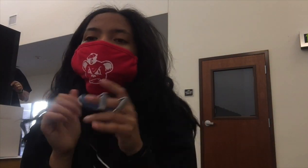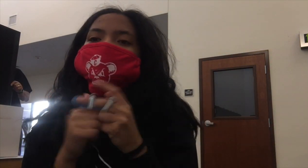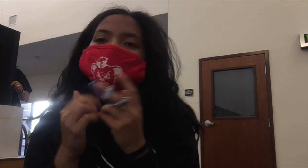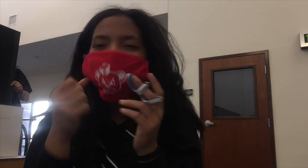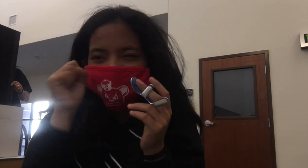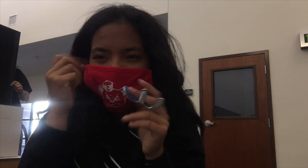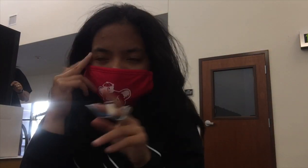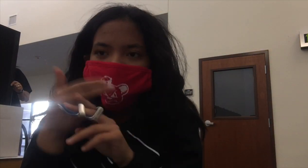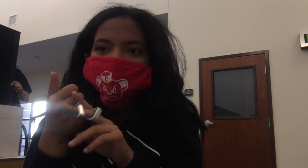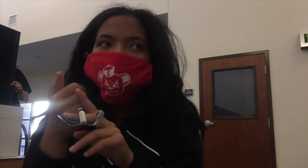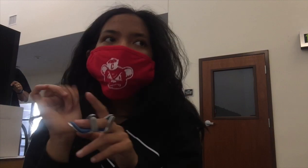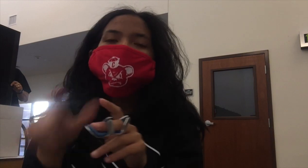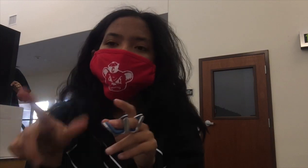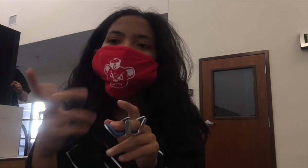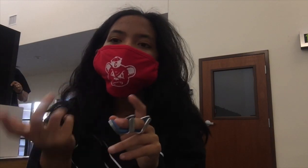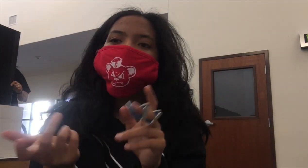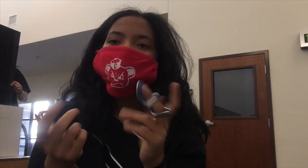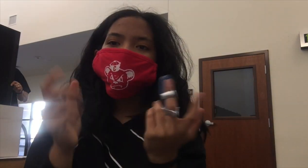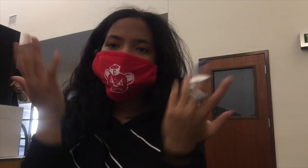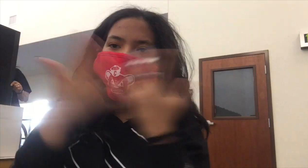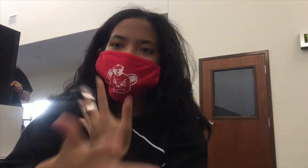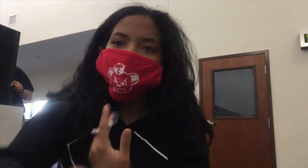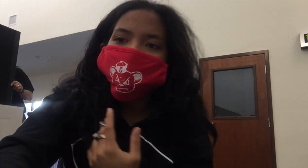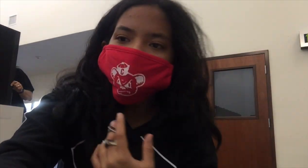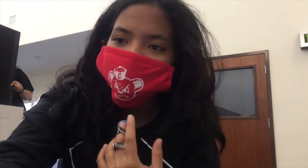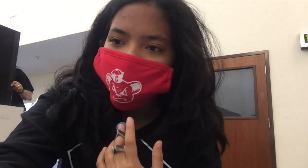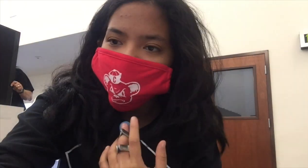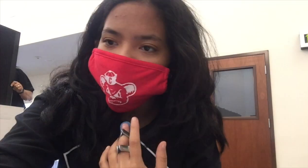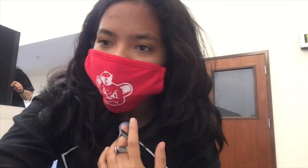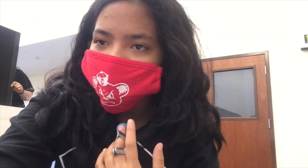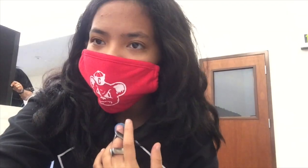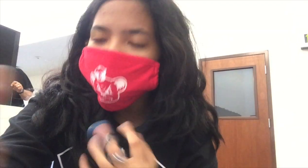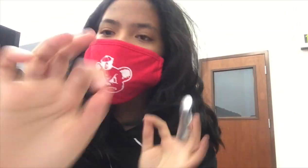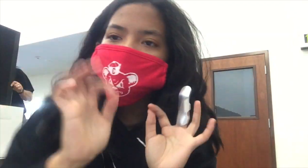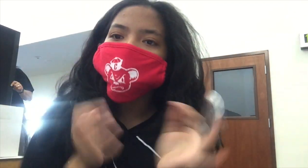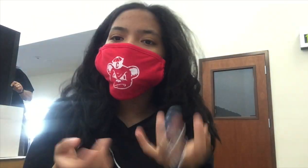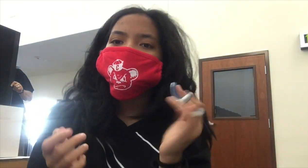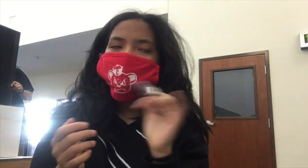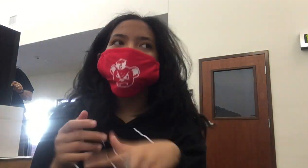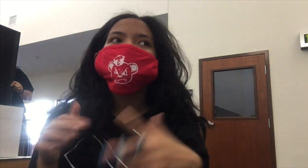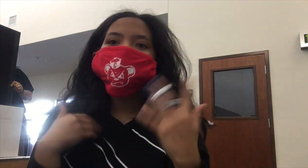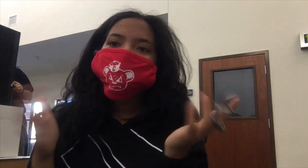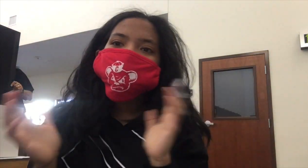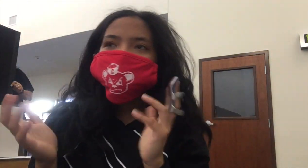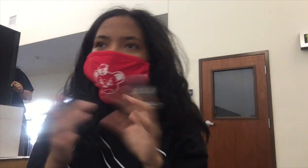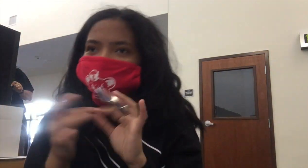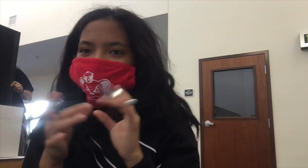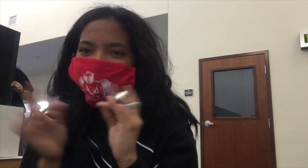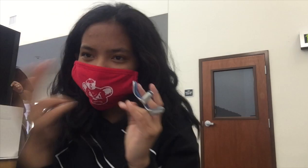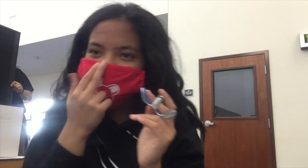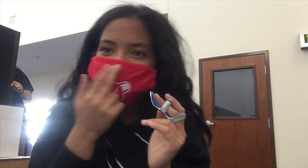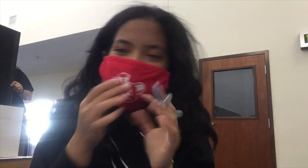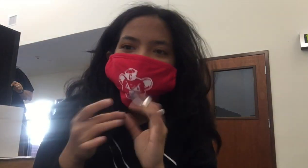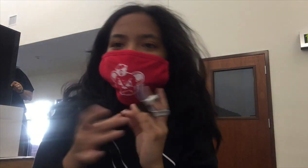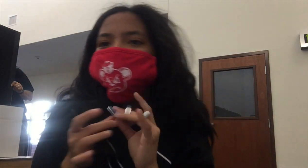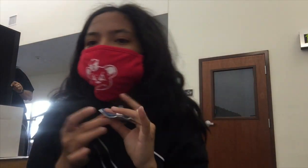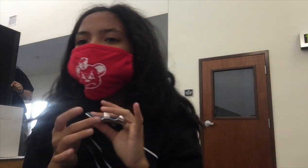Must be new counseling. With my counselor, it was just a great time. For a second, there was better,